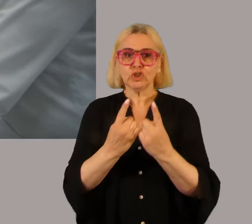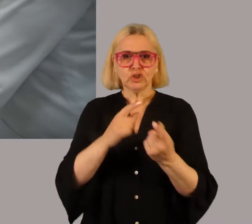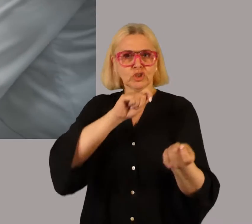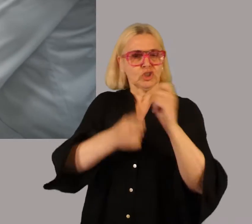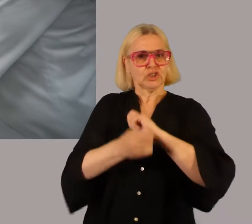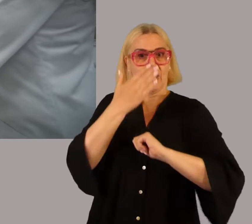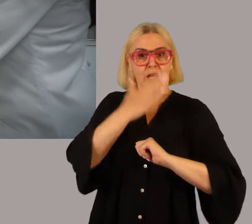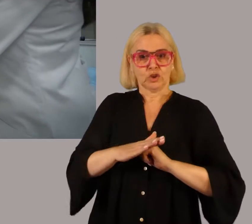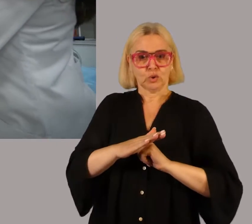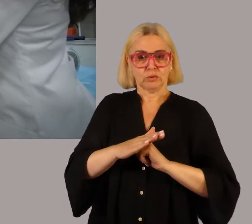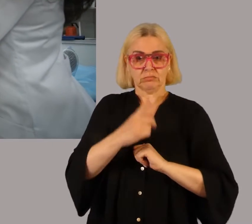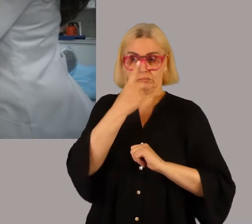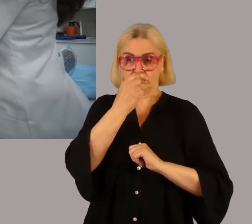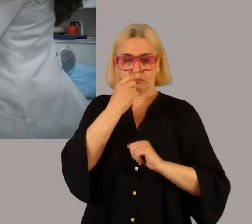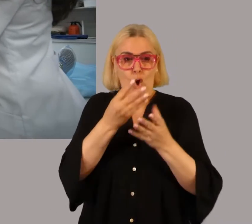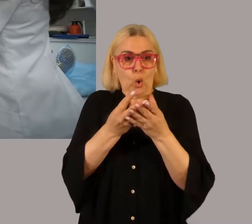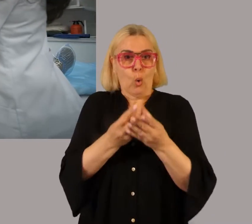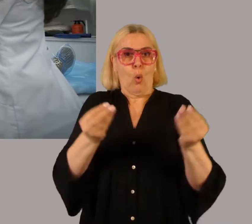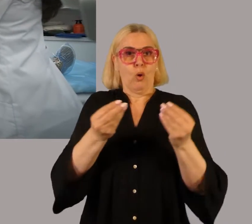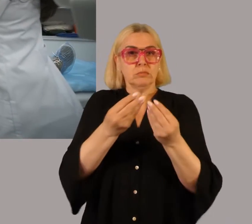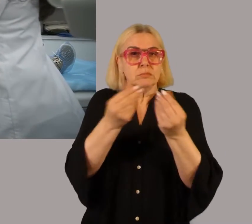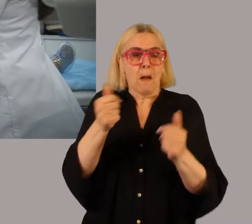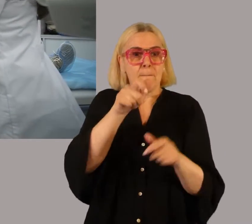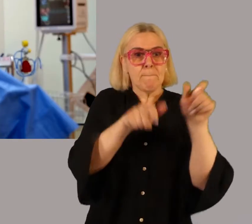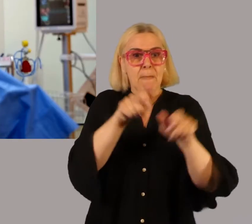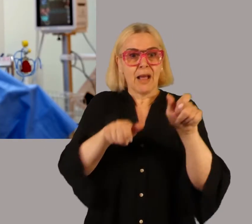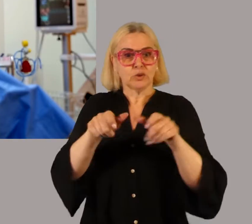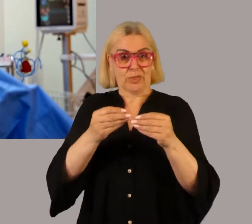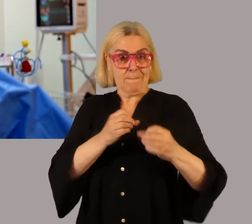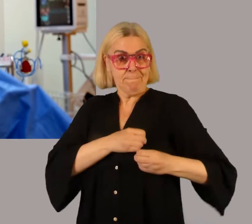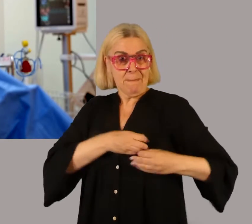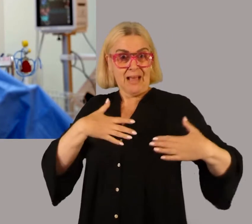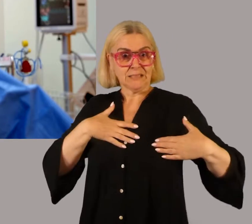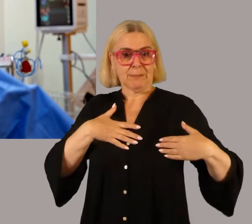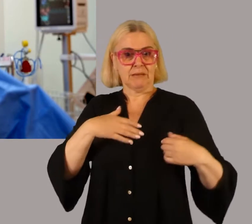With adequate resources and a shift in attitudes, it may be possible to cure some patients with